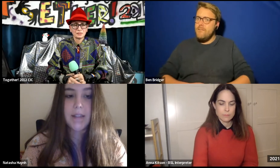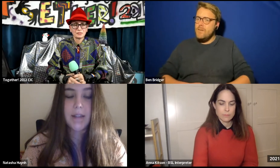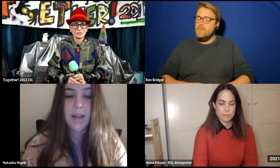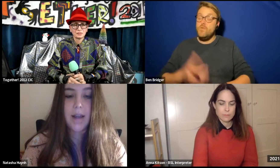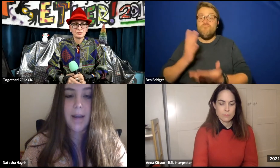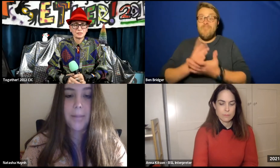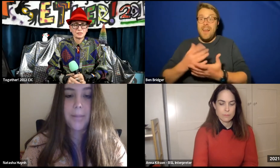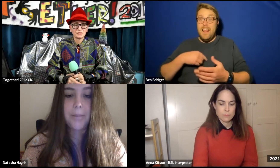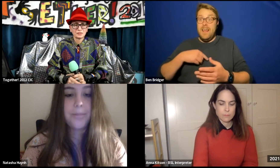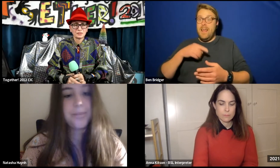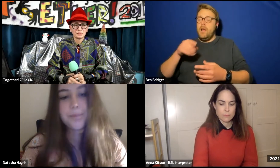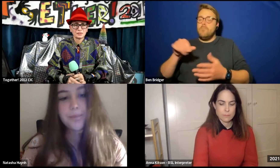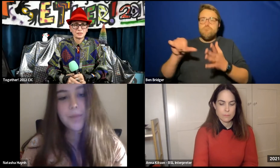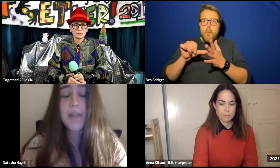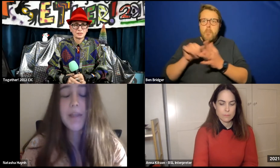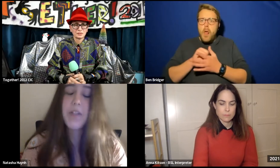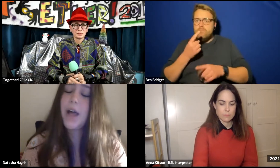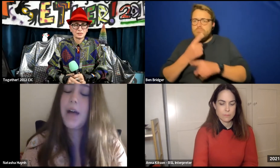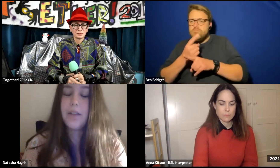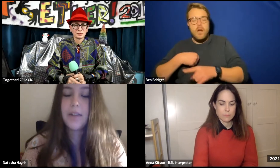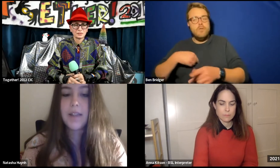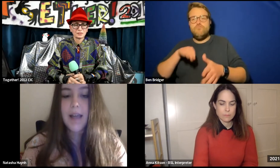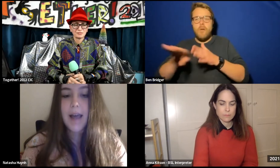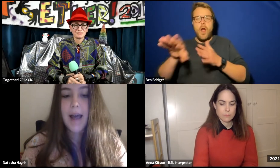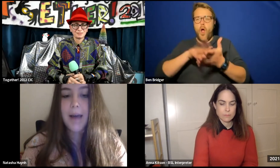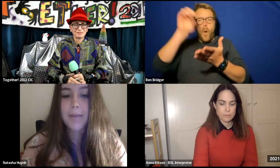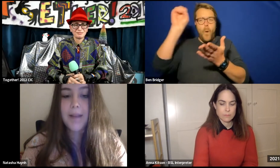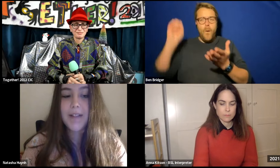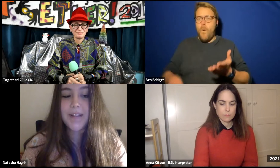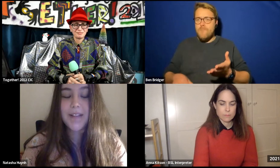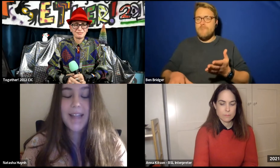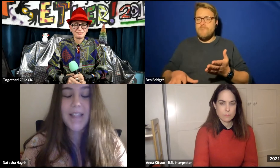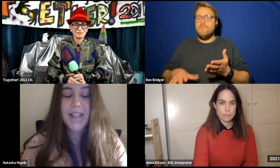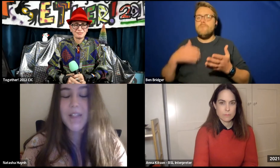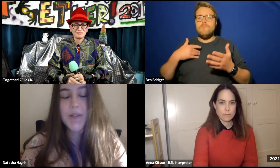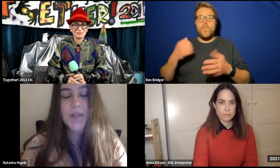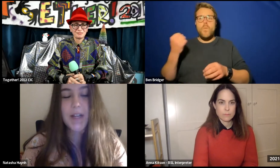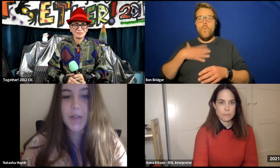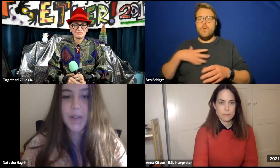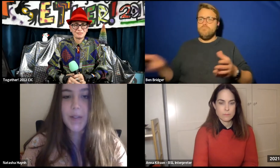mental health and just trying to accept